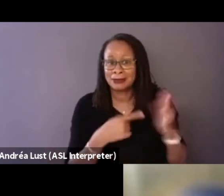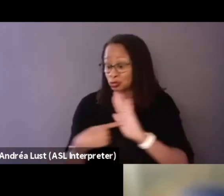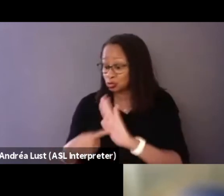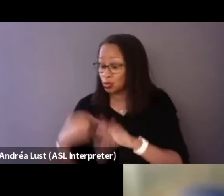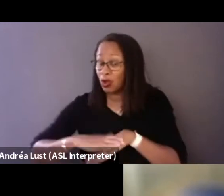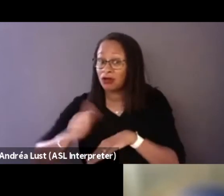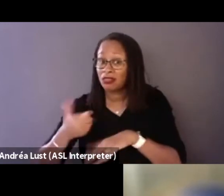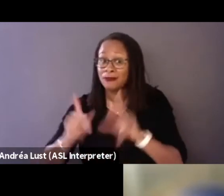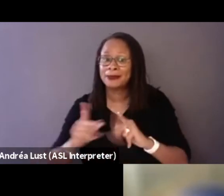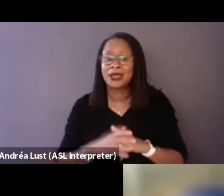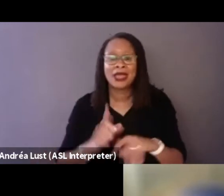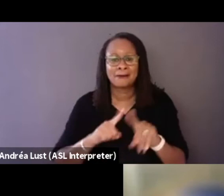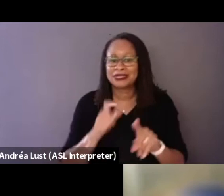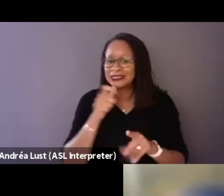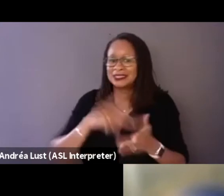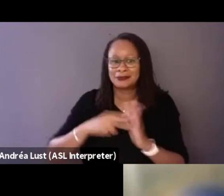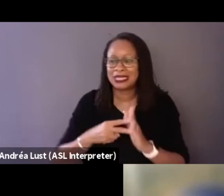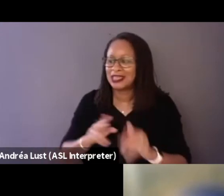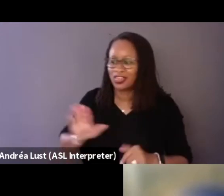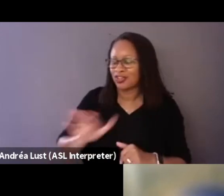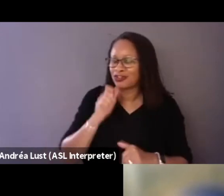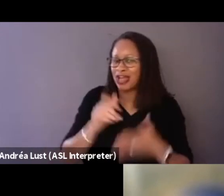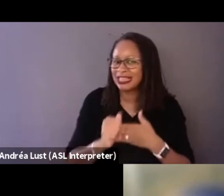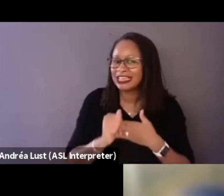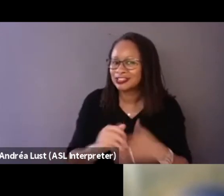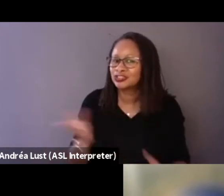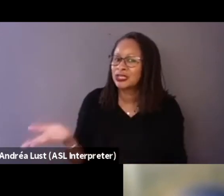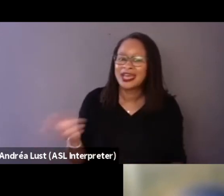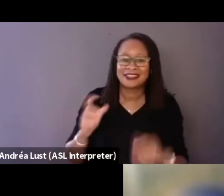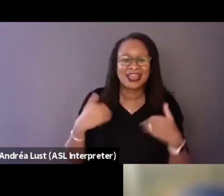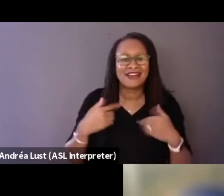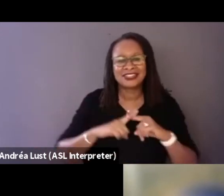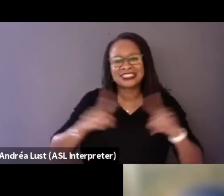but that doesn't mean they're not leaders. You know, they take different outcomes to become leaders.